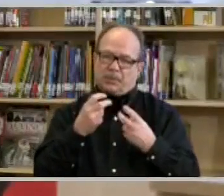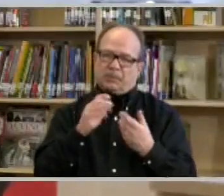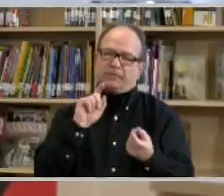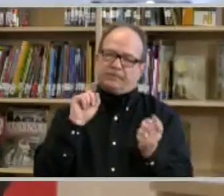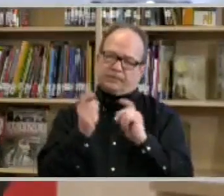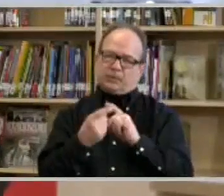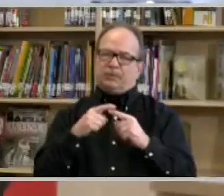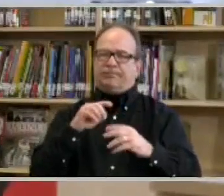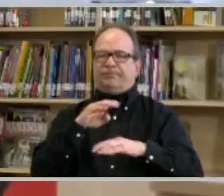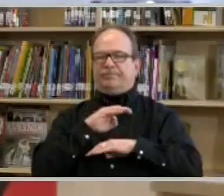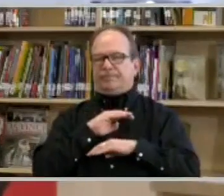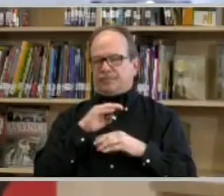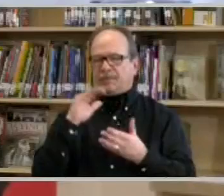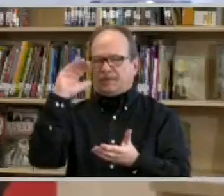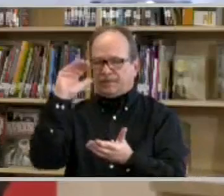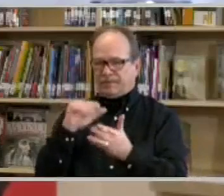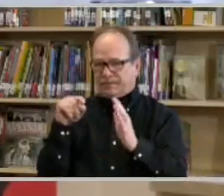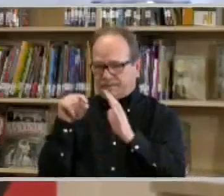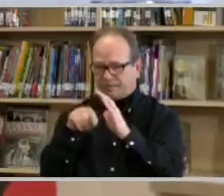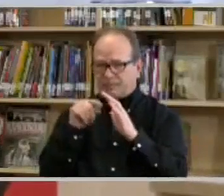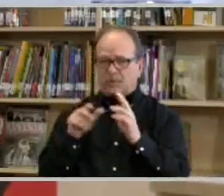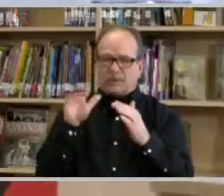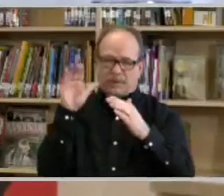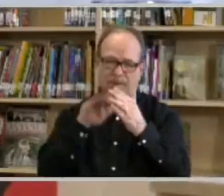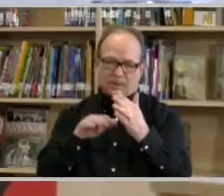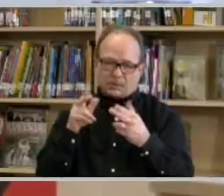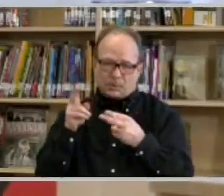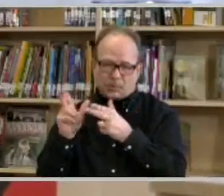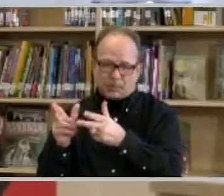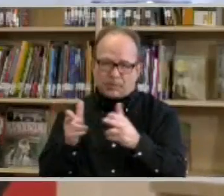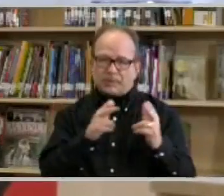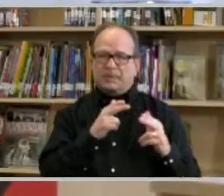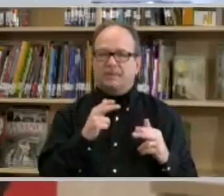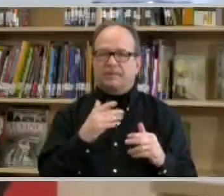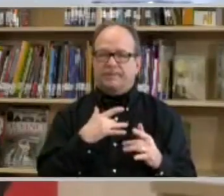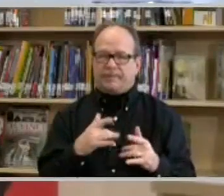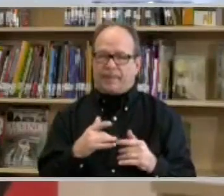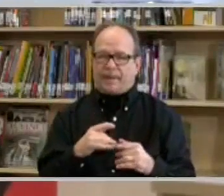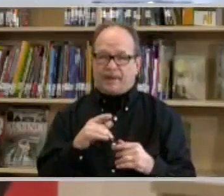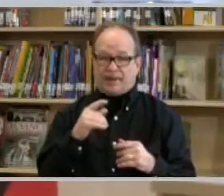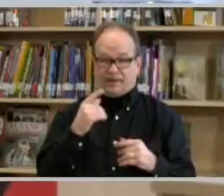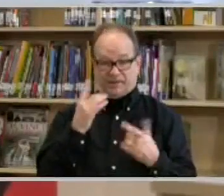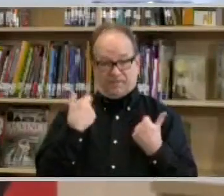WE ARE PLEASED WITH DRIVING VIOLENT CRIME DOWN AND HOMICIDES